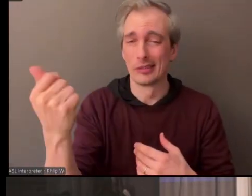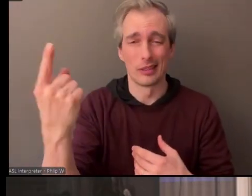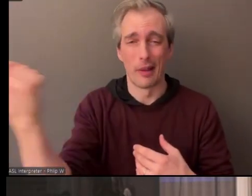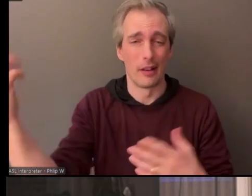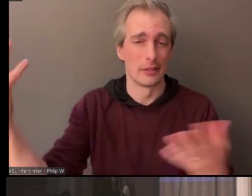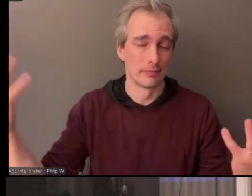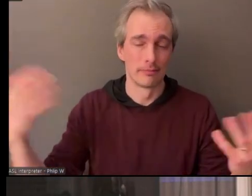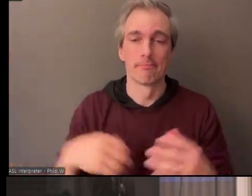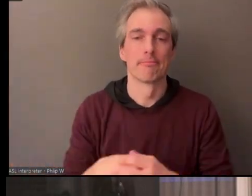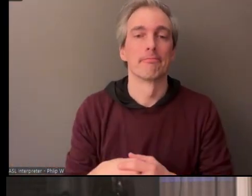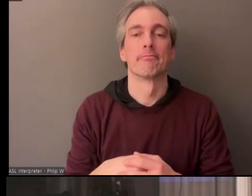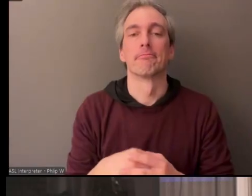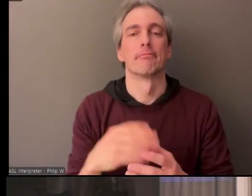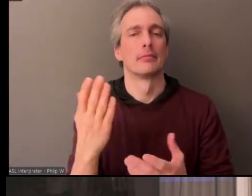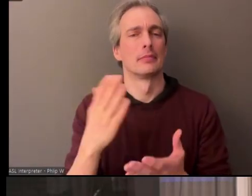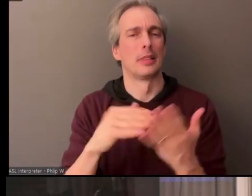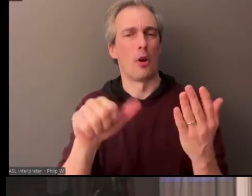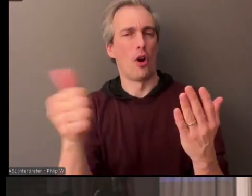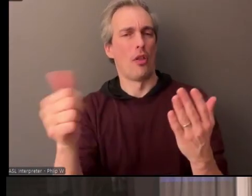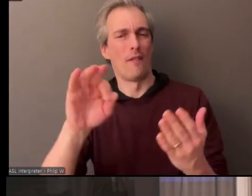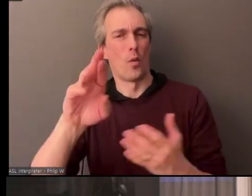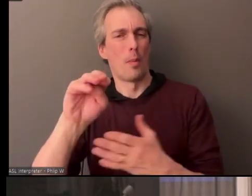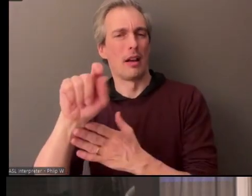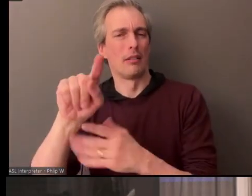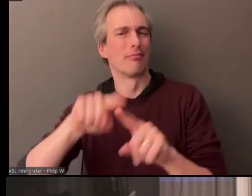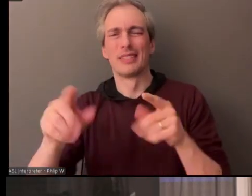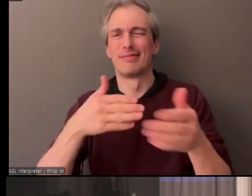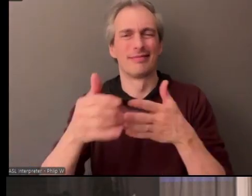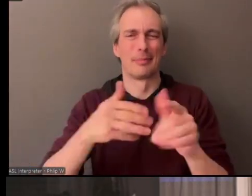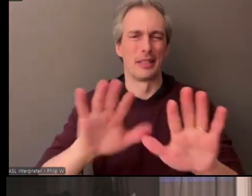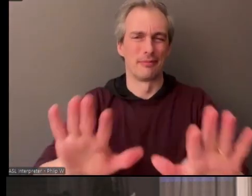The criteria work wherever people are doing their job.